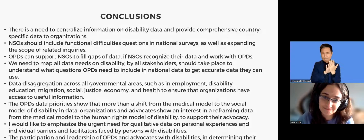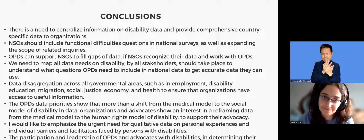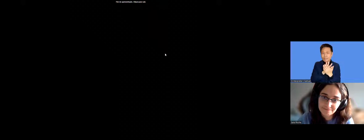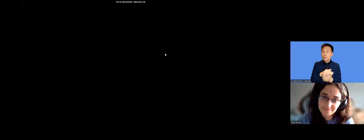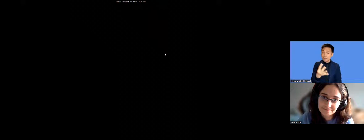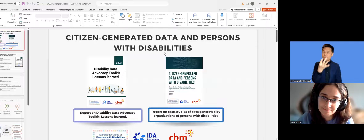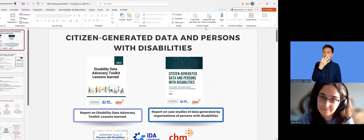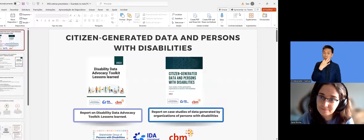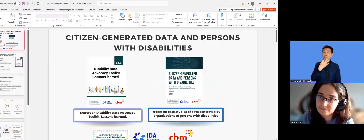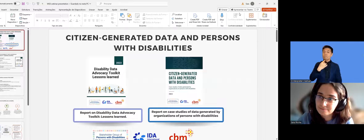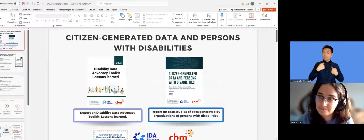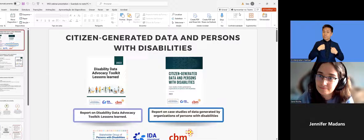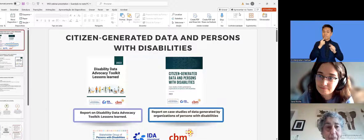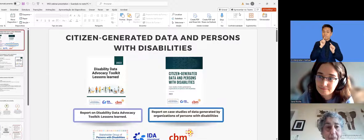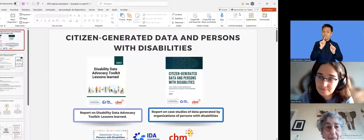Thank you.